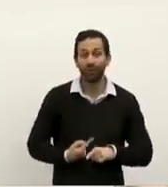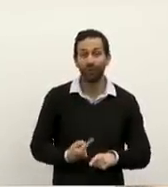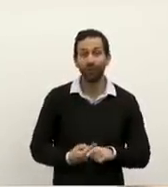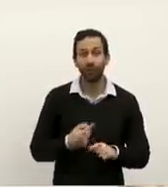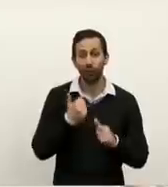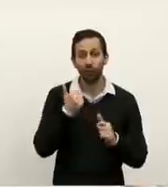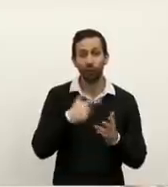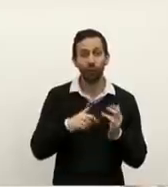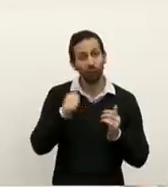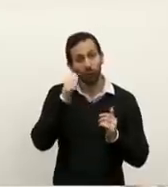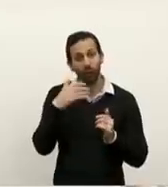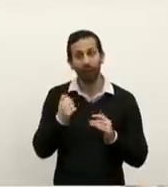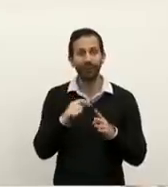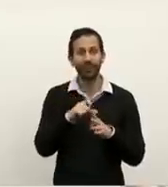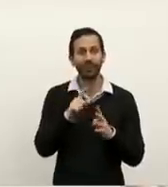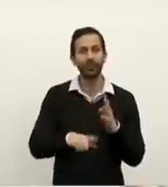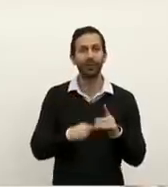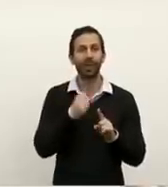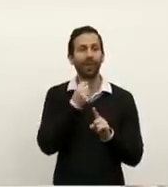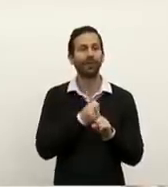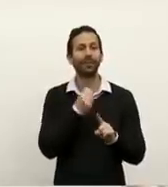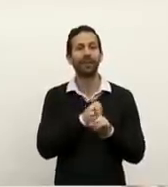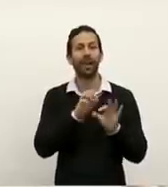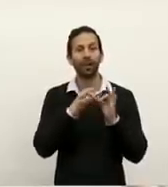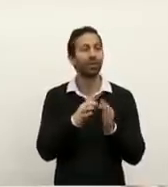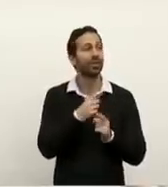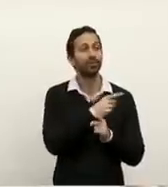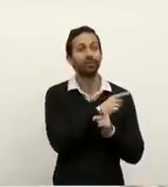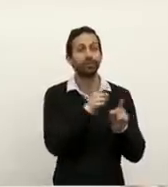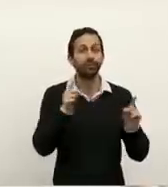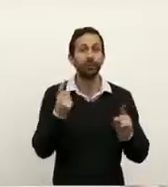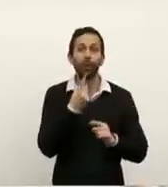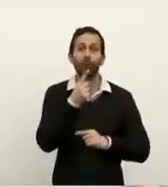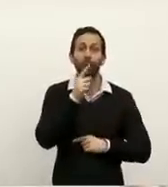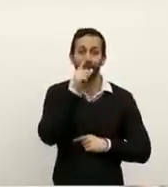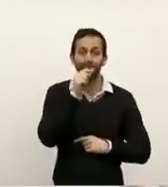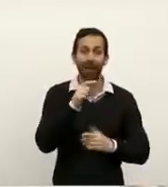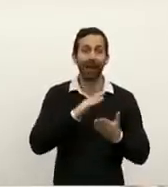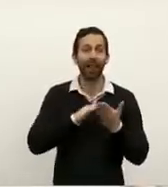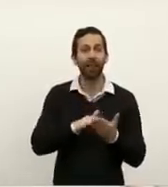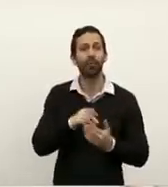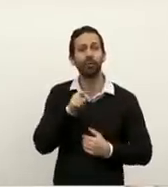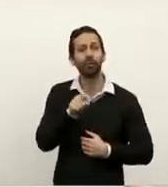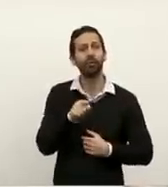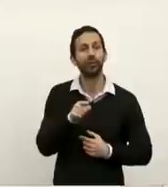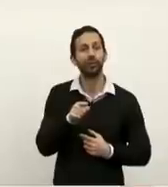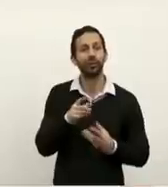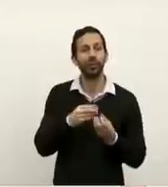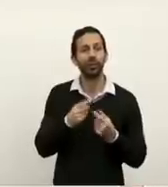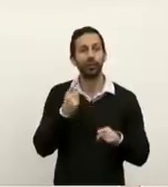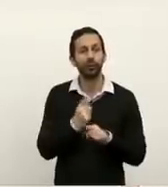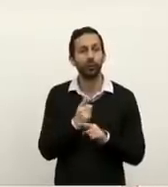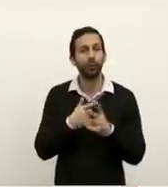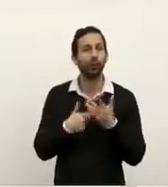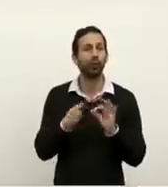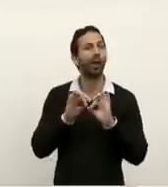that there are disability advocacy agencies out there who can assist you with talking to the agency and making sure